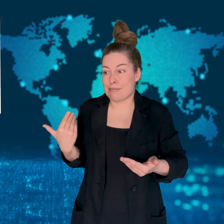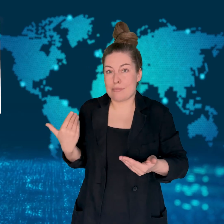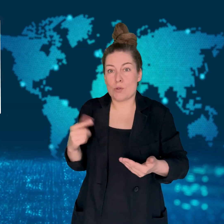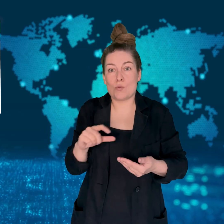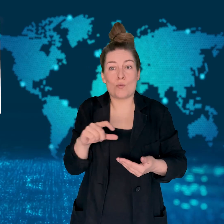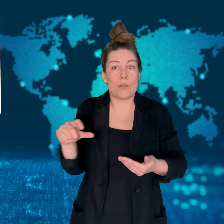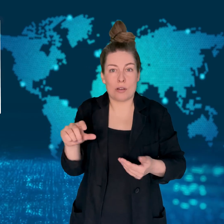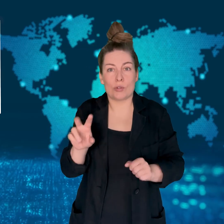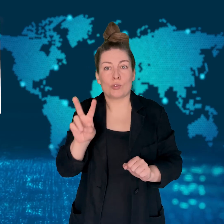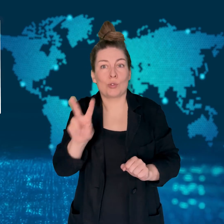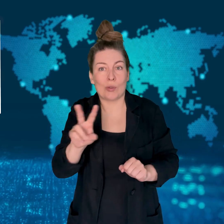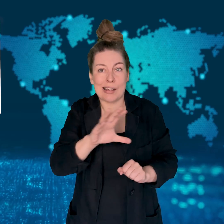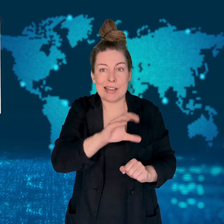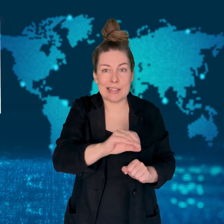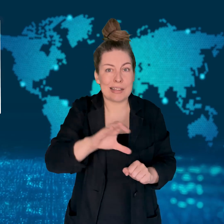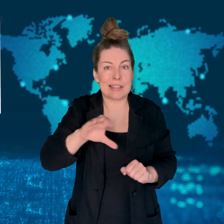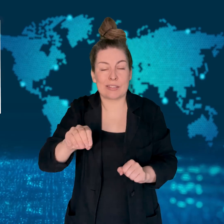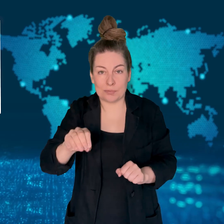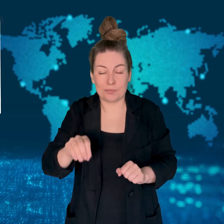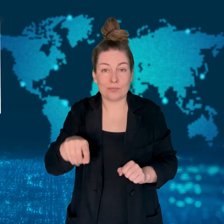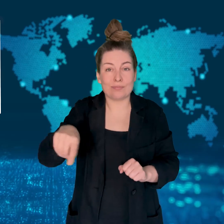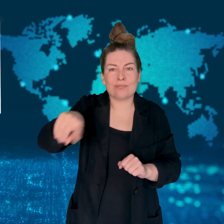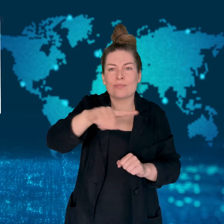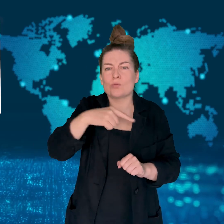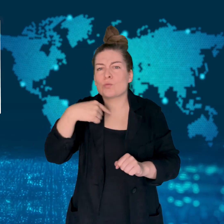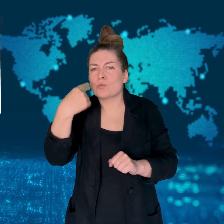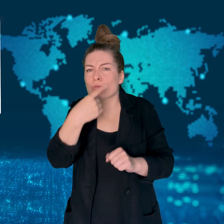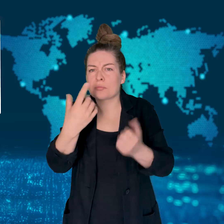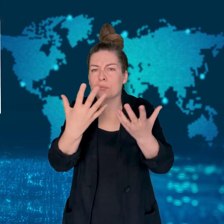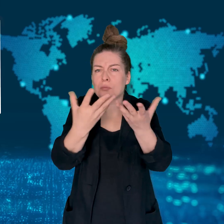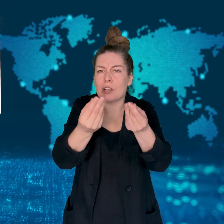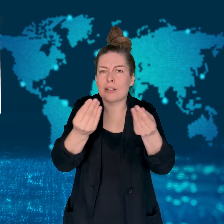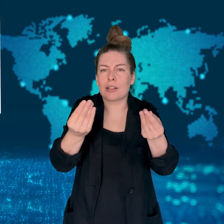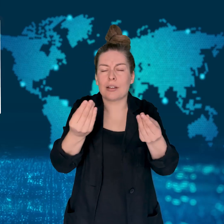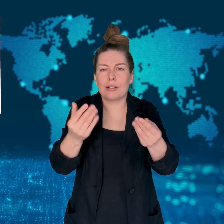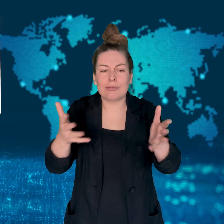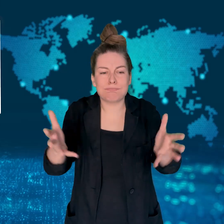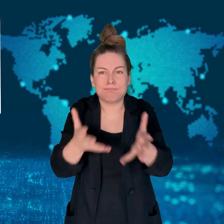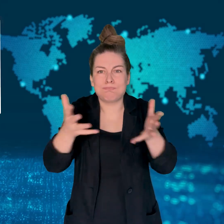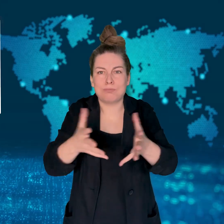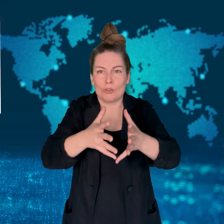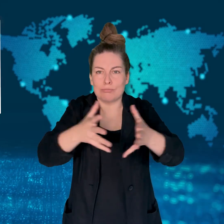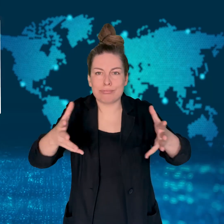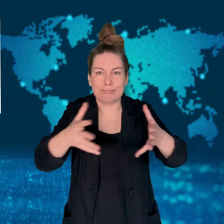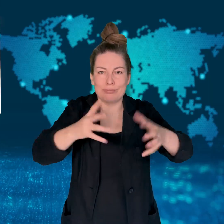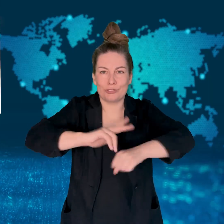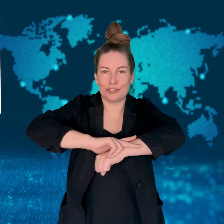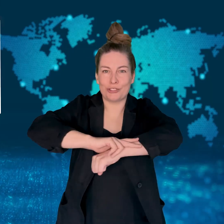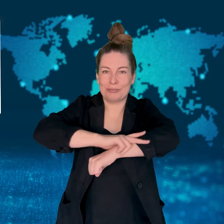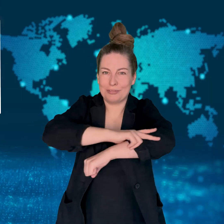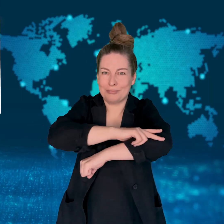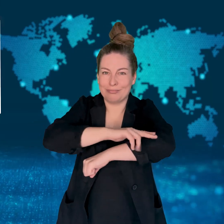At least a dozen breeders took part in the "dump,"